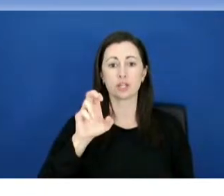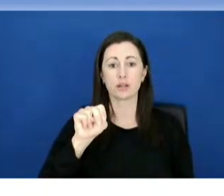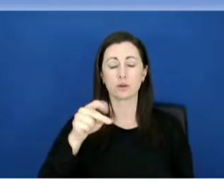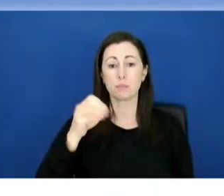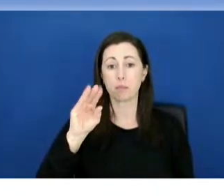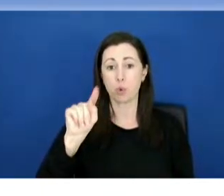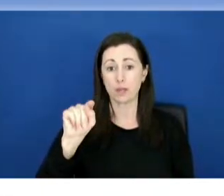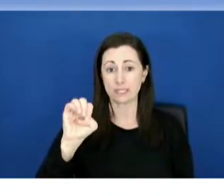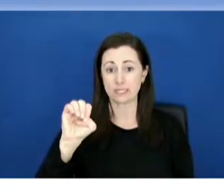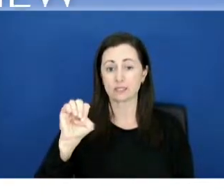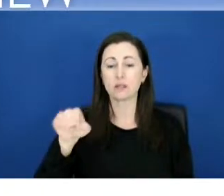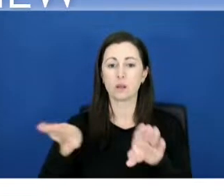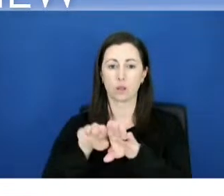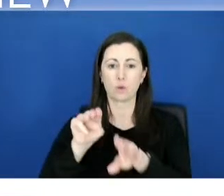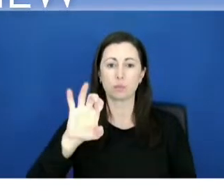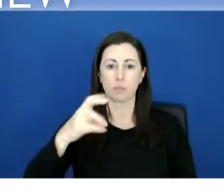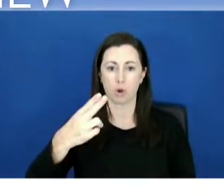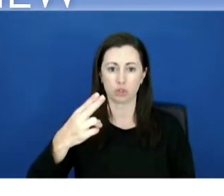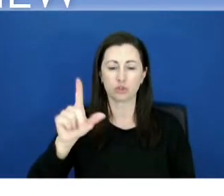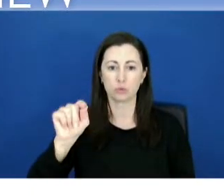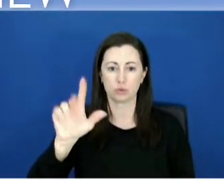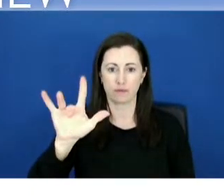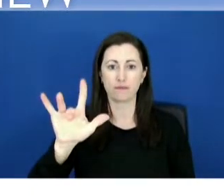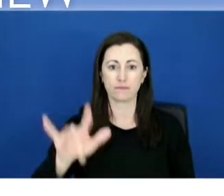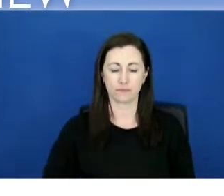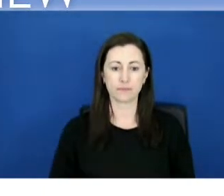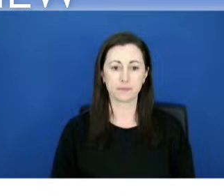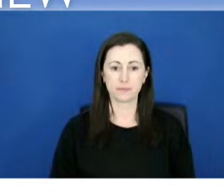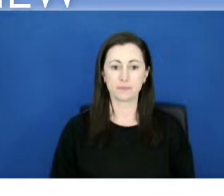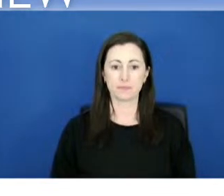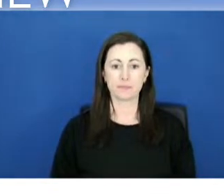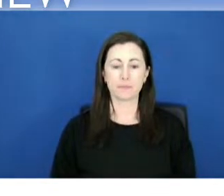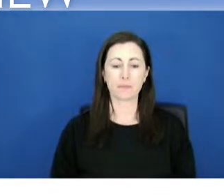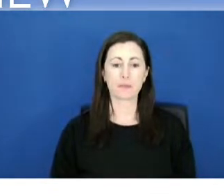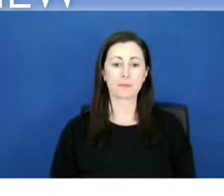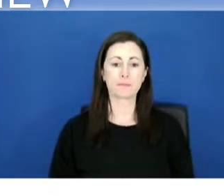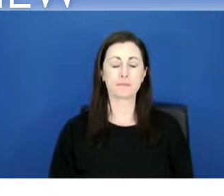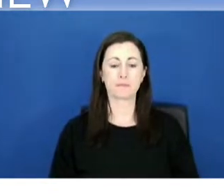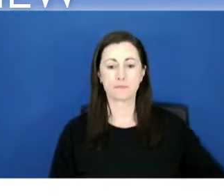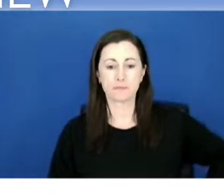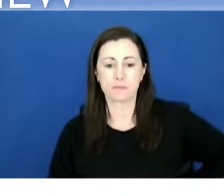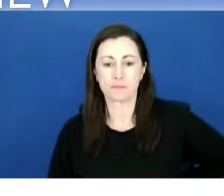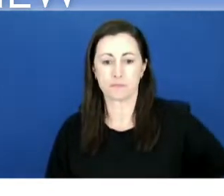THEY CLOSED THAT PROPERTY AS OF DECEMBER 2024.